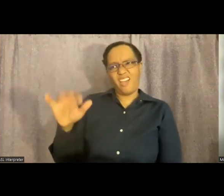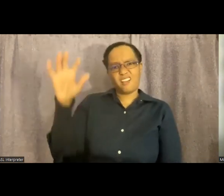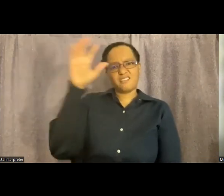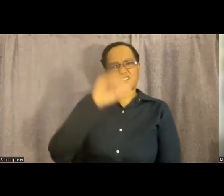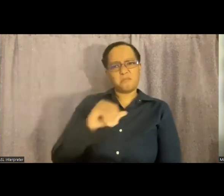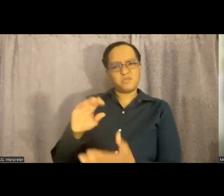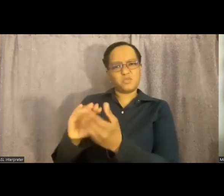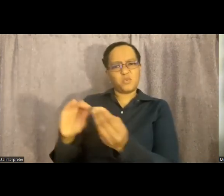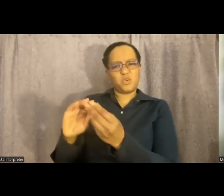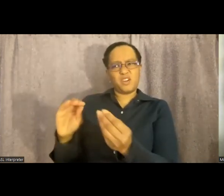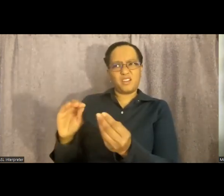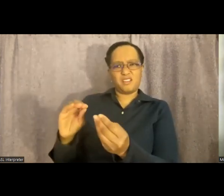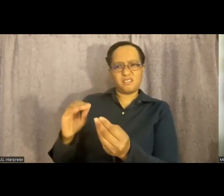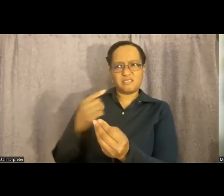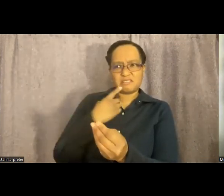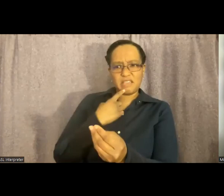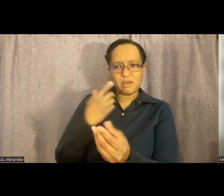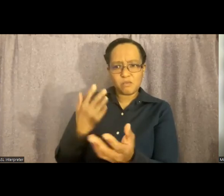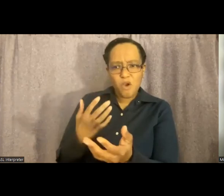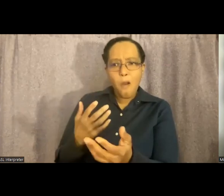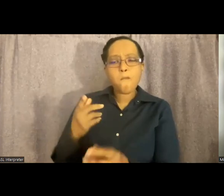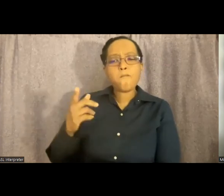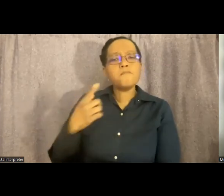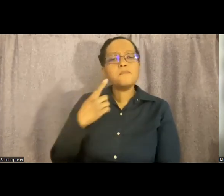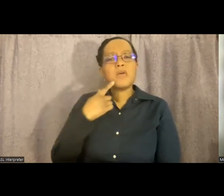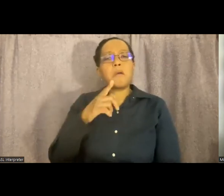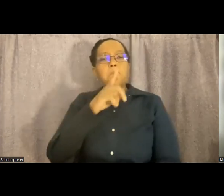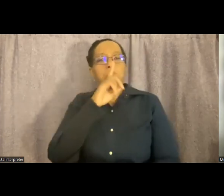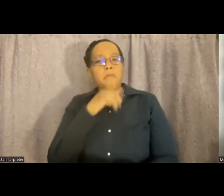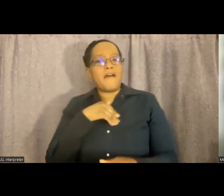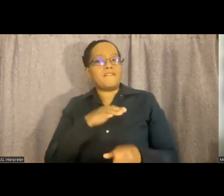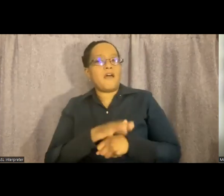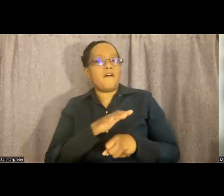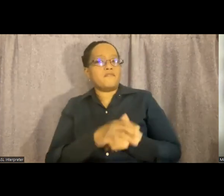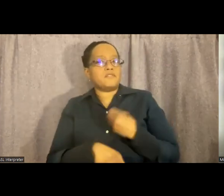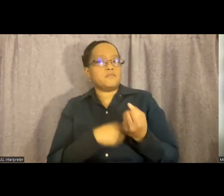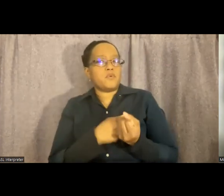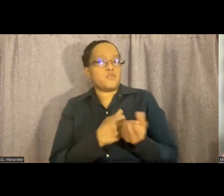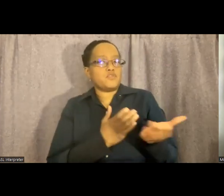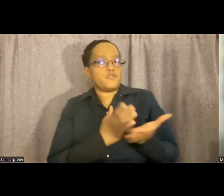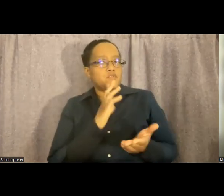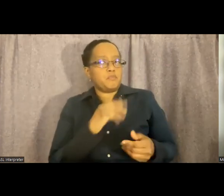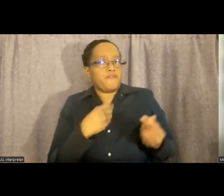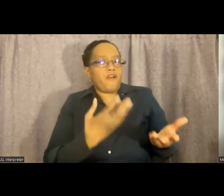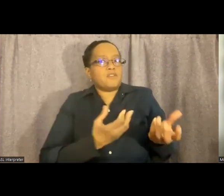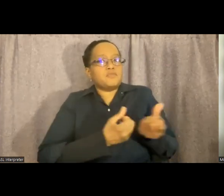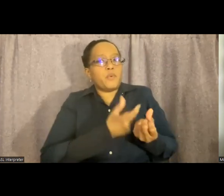at is the idea that we don't have enough supportive services to support somebody who has needs